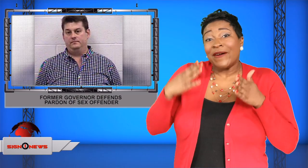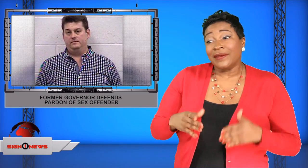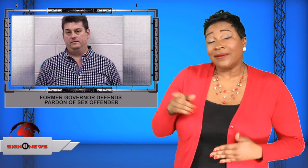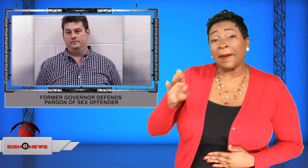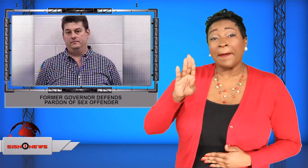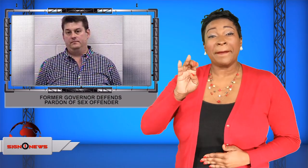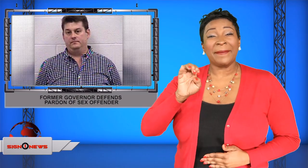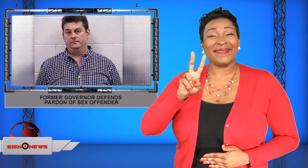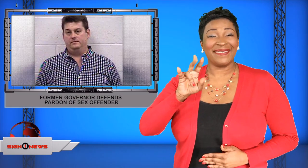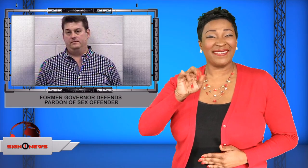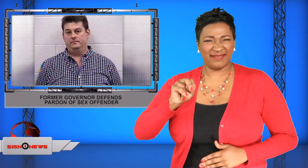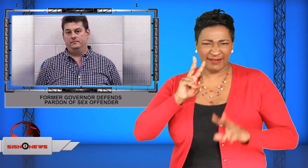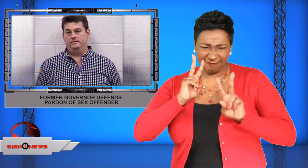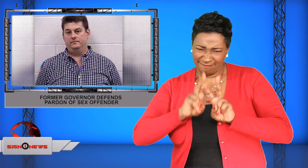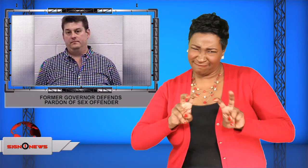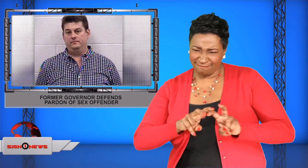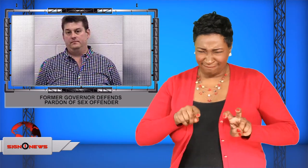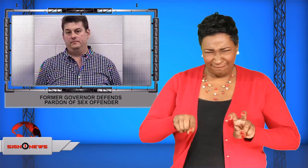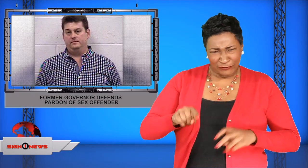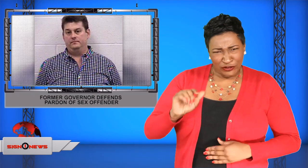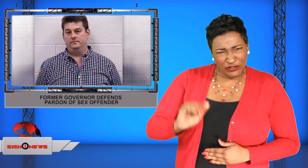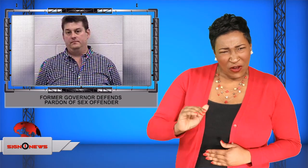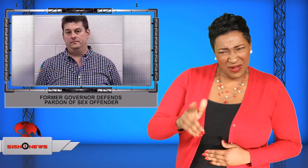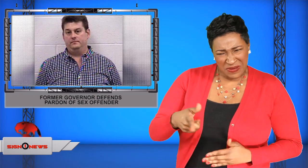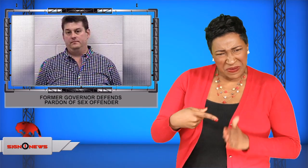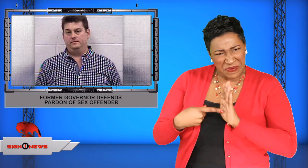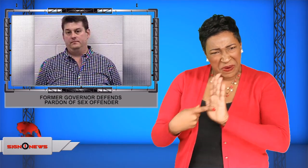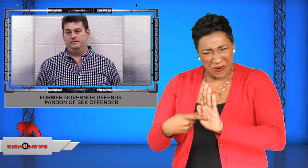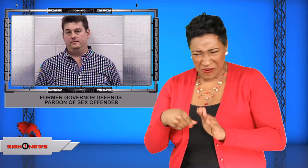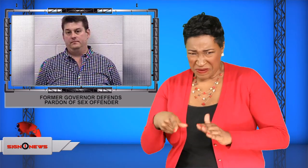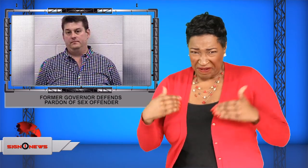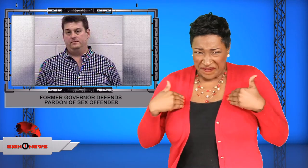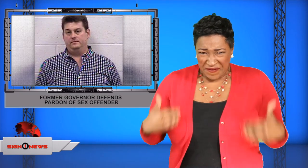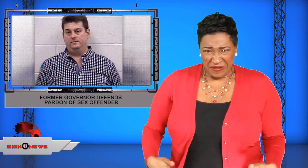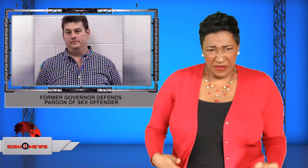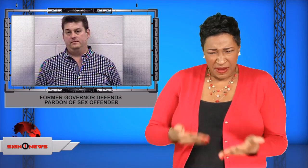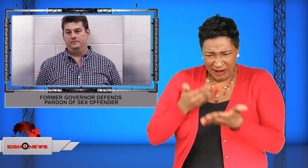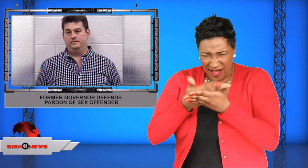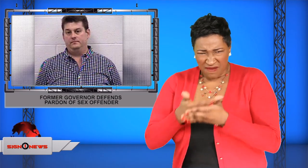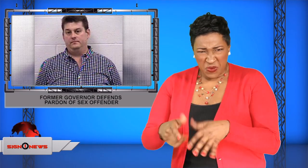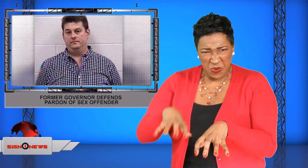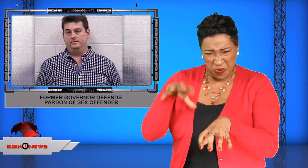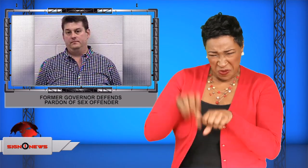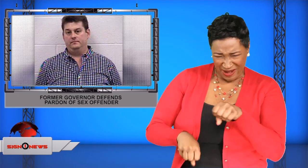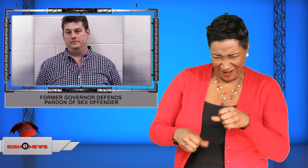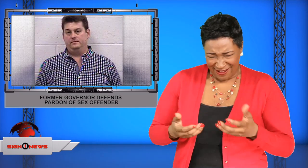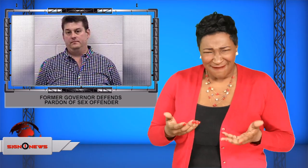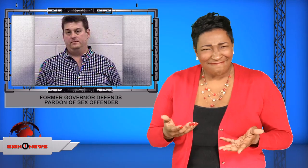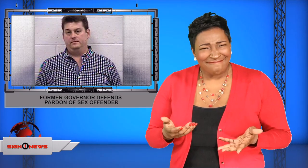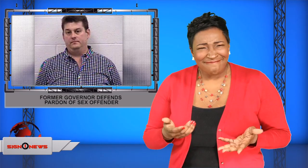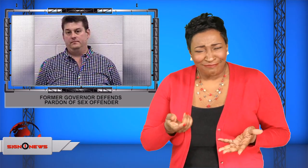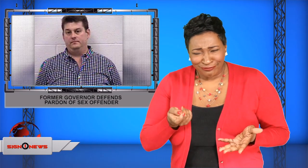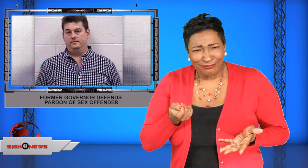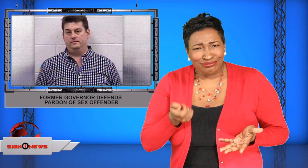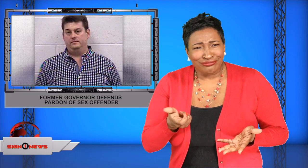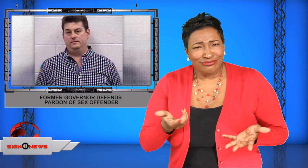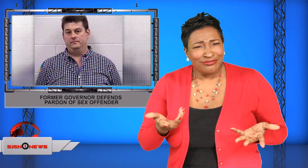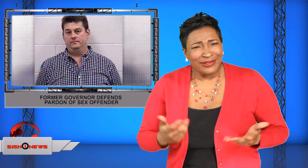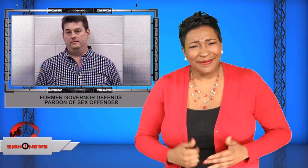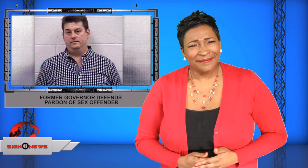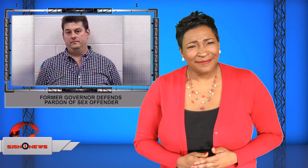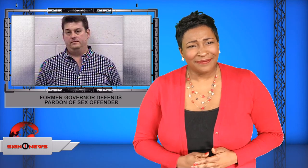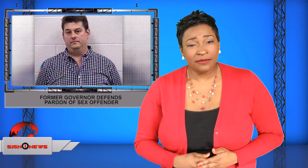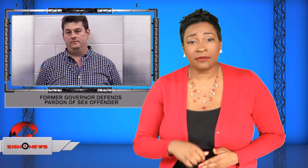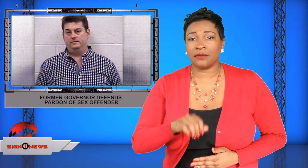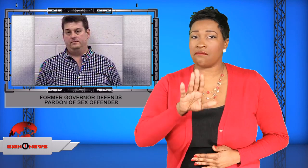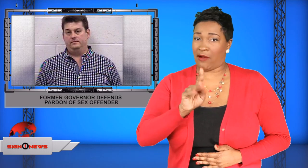Bevin claimed an examination of the child yielded little physical evidence of rape.